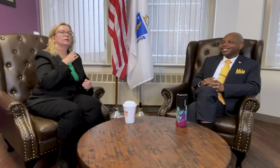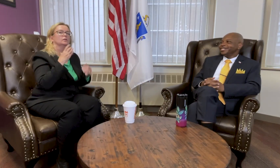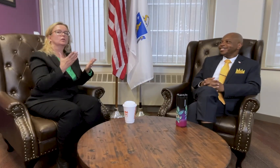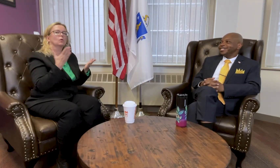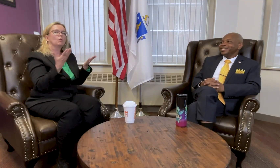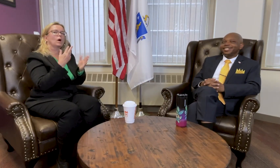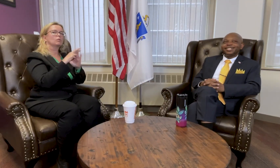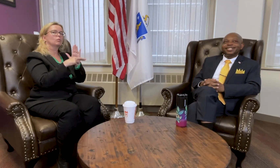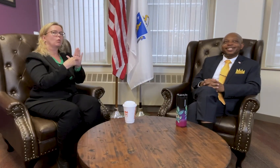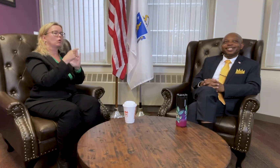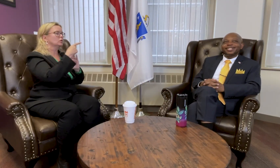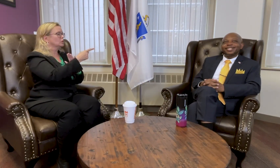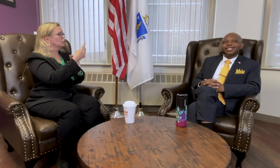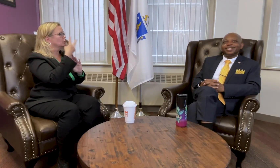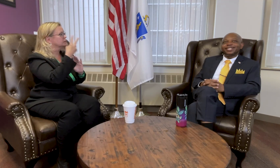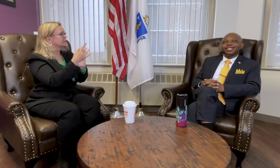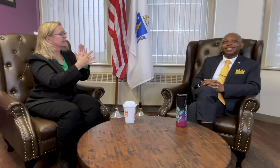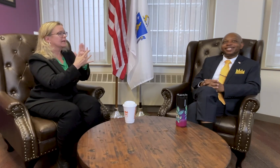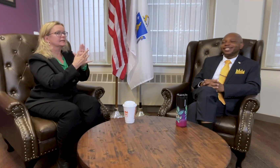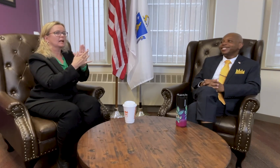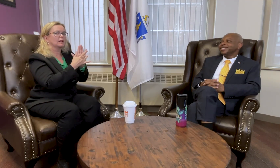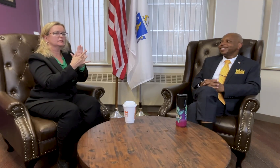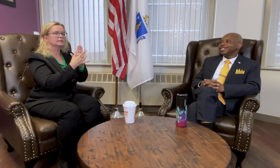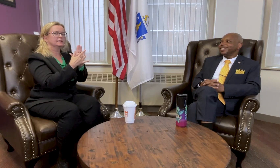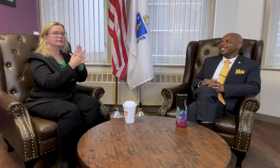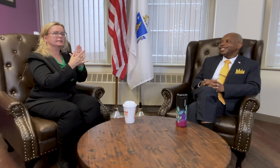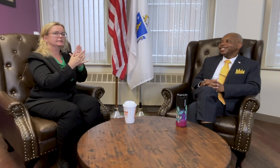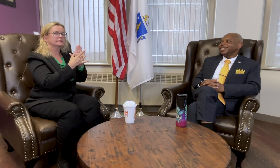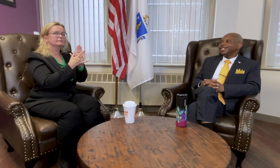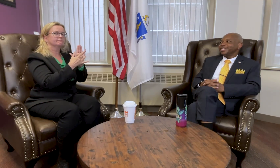[ALISON] Commissioner, what role do you see technology playing